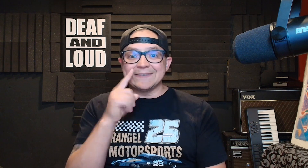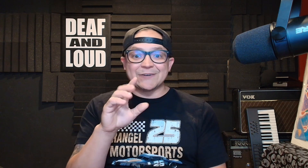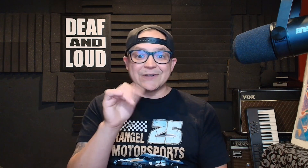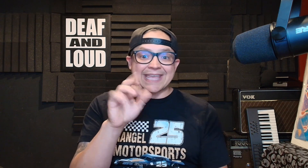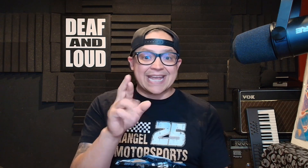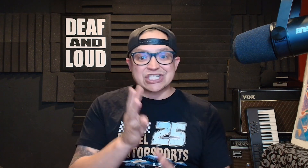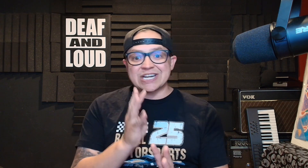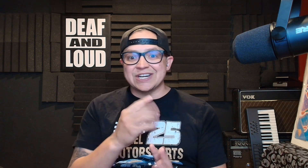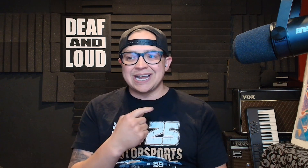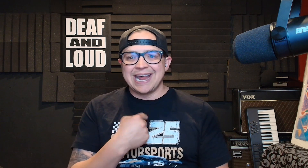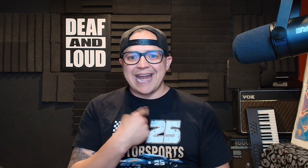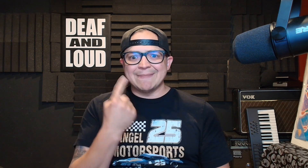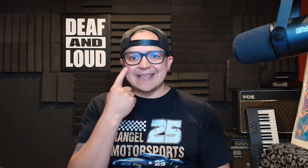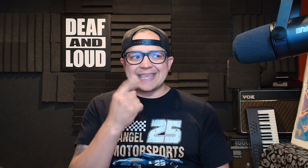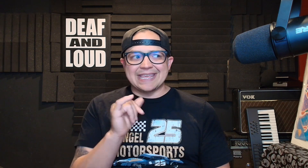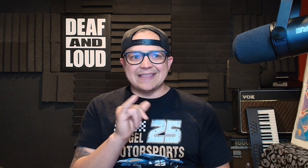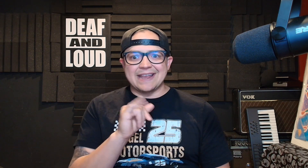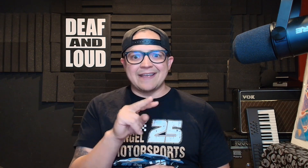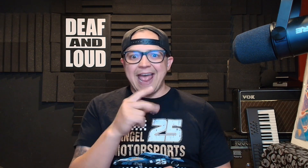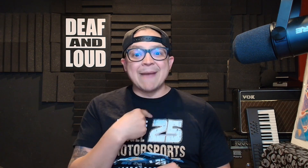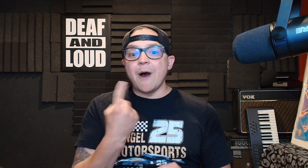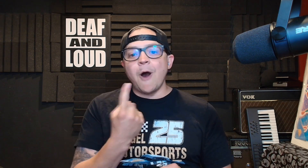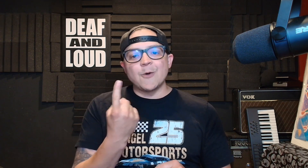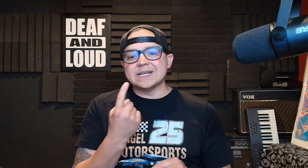for the cashier, and I'm thinking, like, I'm always